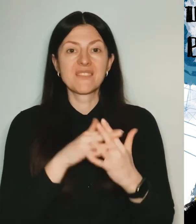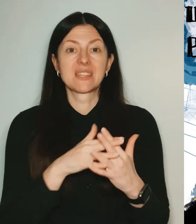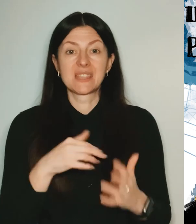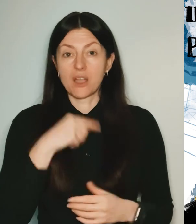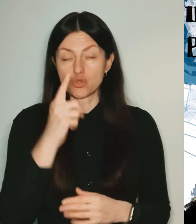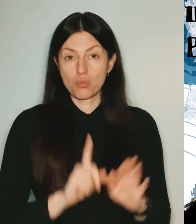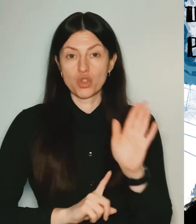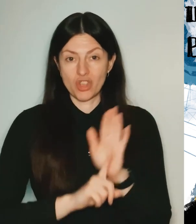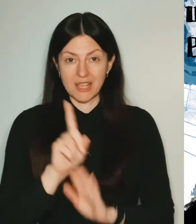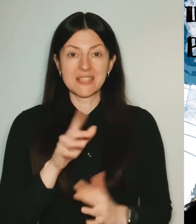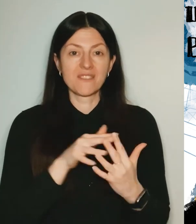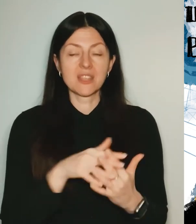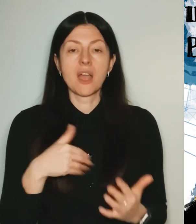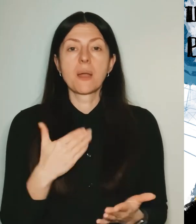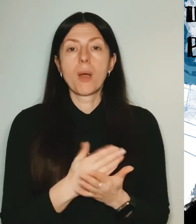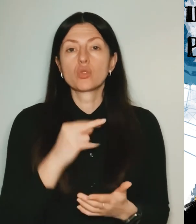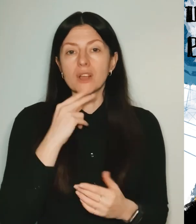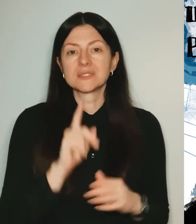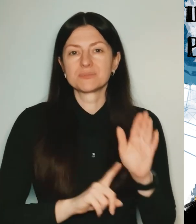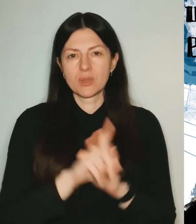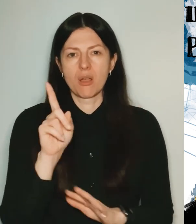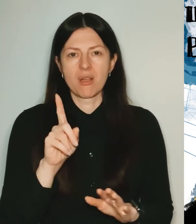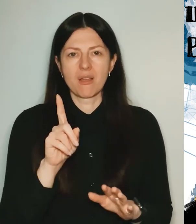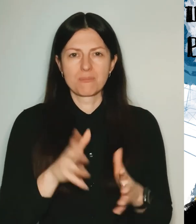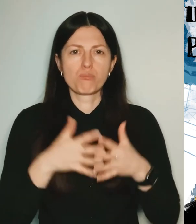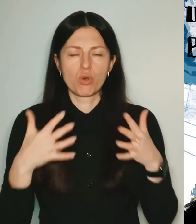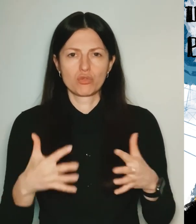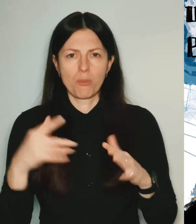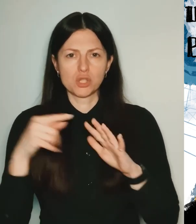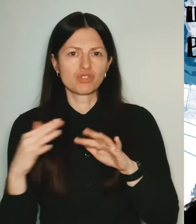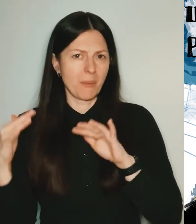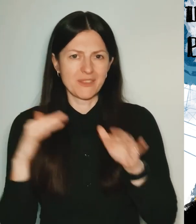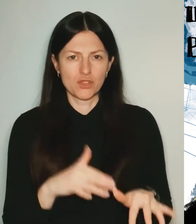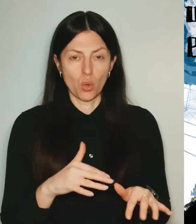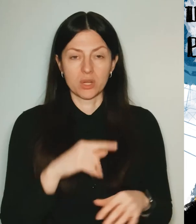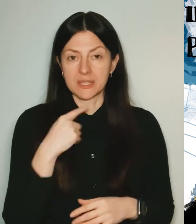When I say the war has started I mean the full-scale invasion.